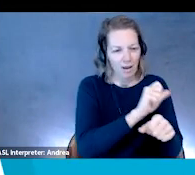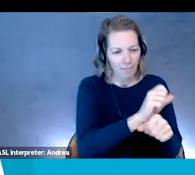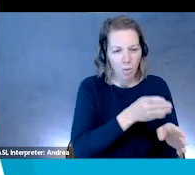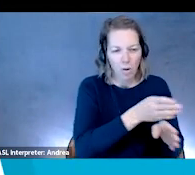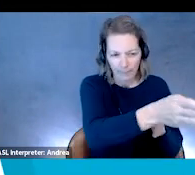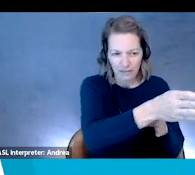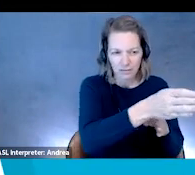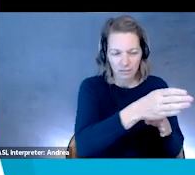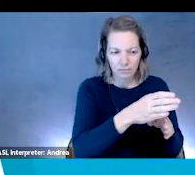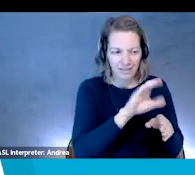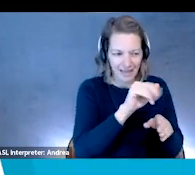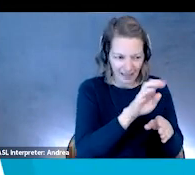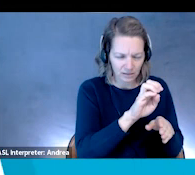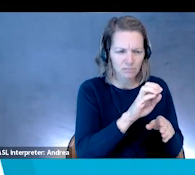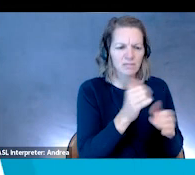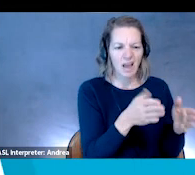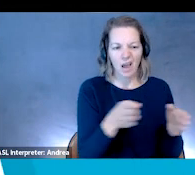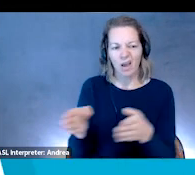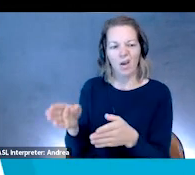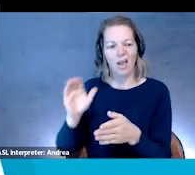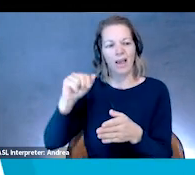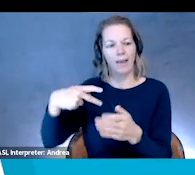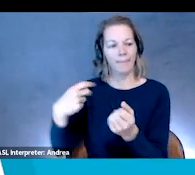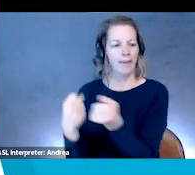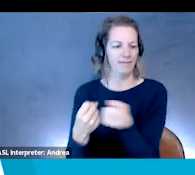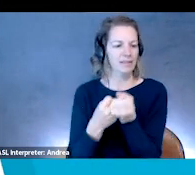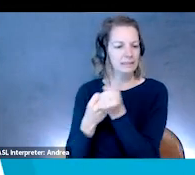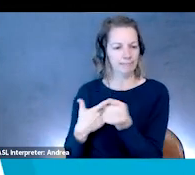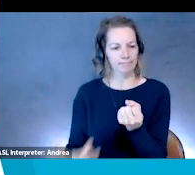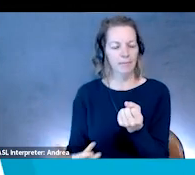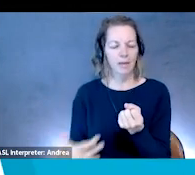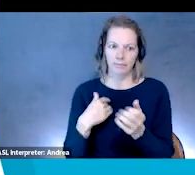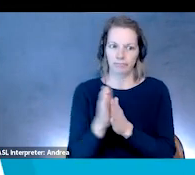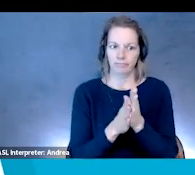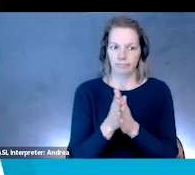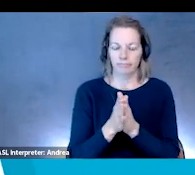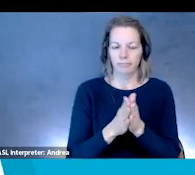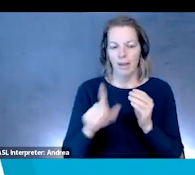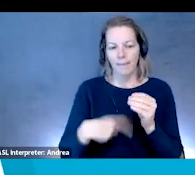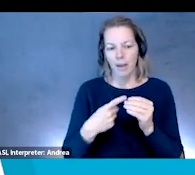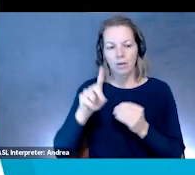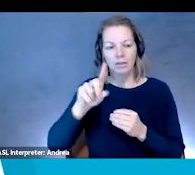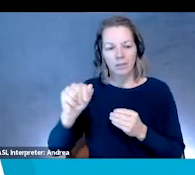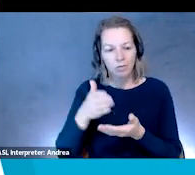QUALITY. I HAVE BEEN HERE FOR A YEAR NOW. I WAS FOCUSING ON EMPLOYMENT AND I